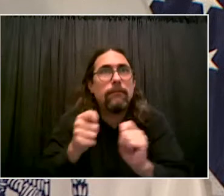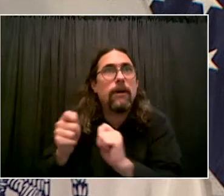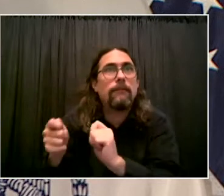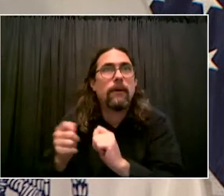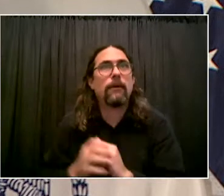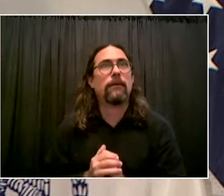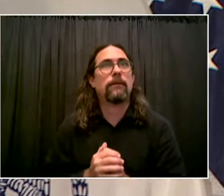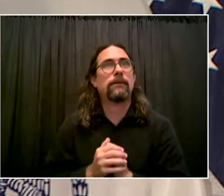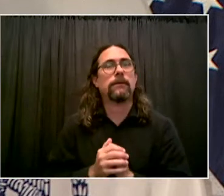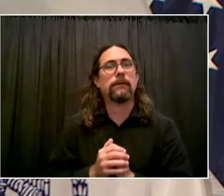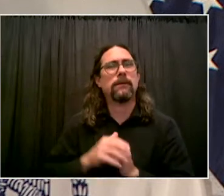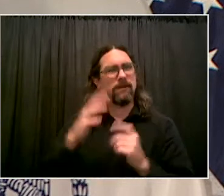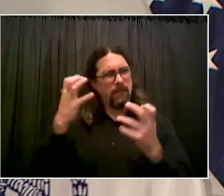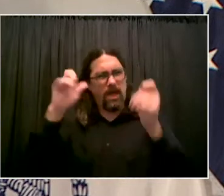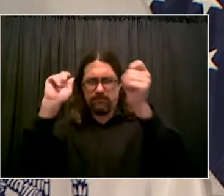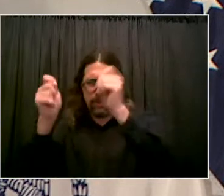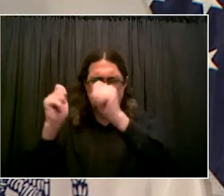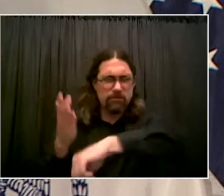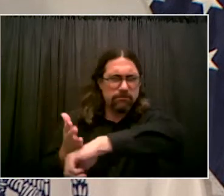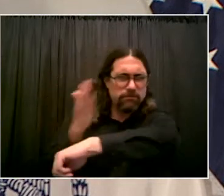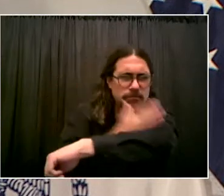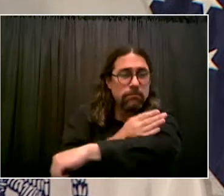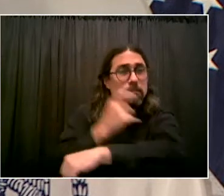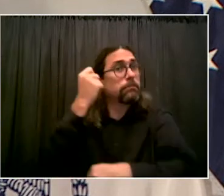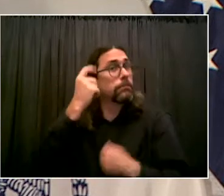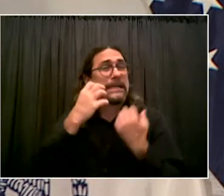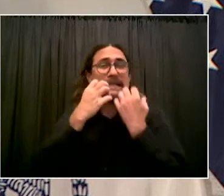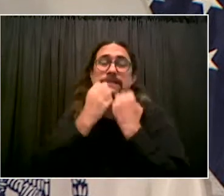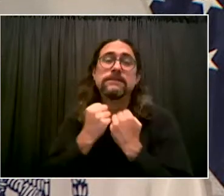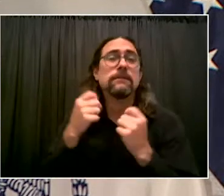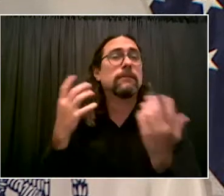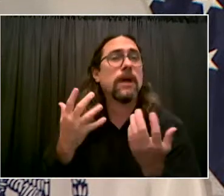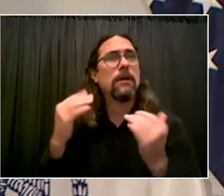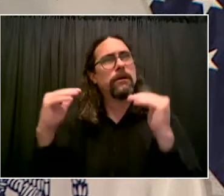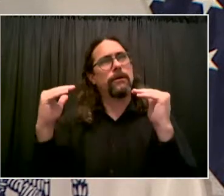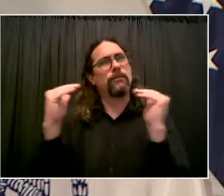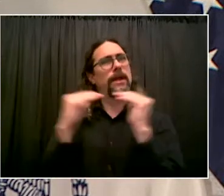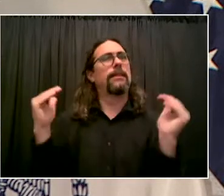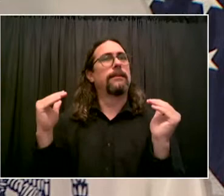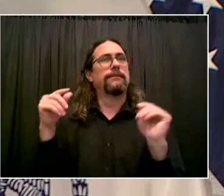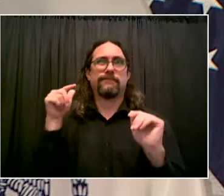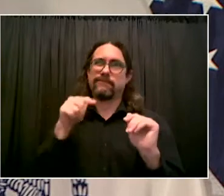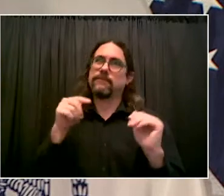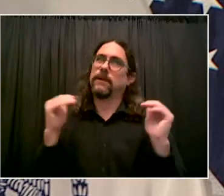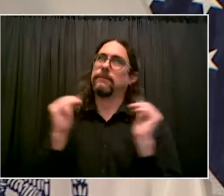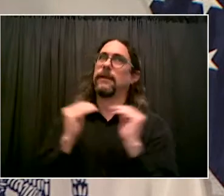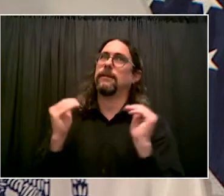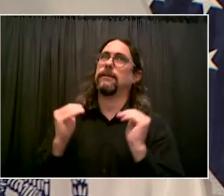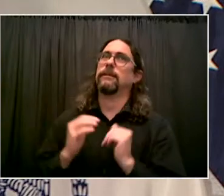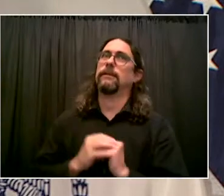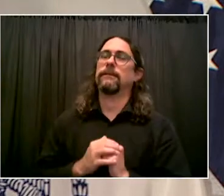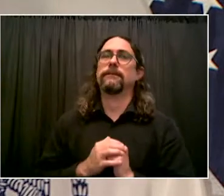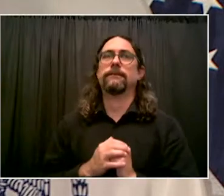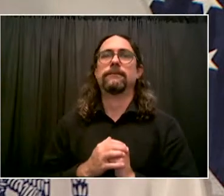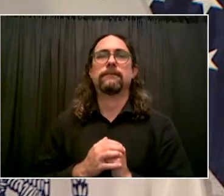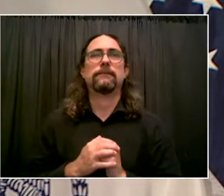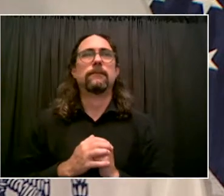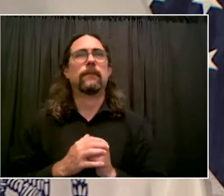TO FIGURE OUT WHAT WOULD WORK AND BE EQUITABLE AND THERE WAS NOT IMMEDIATELY A SOLUTION THAT MA DESESNE.